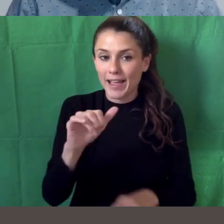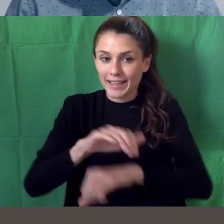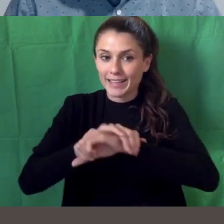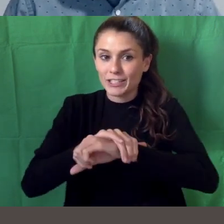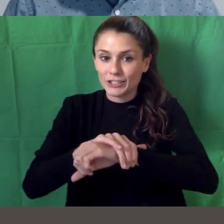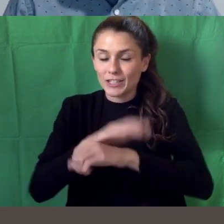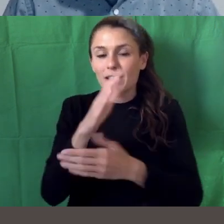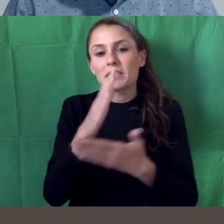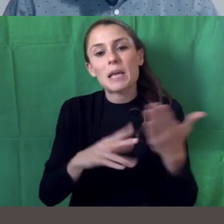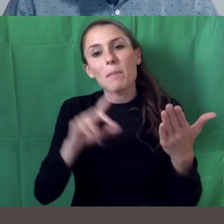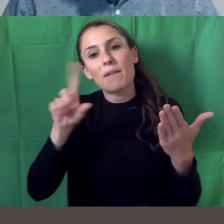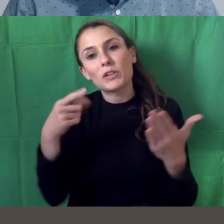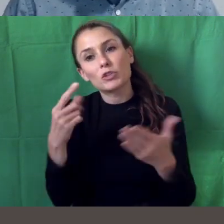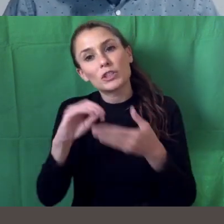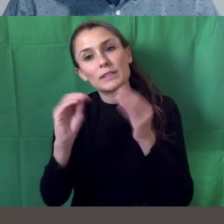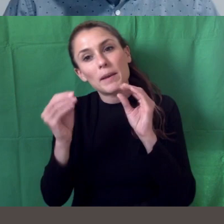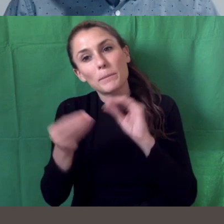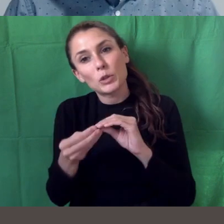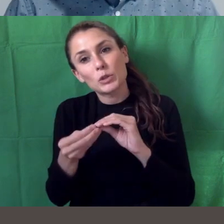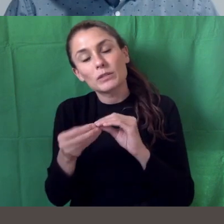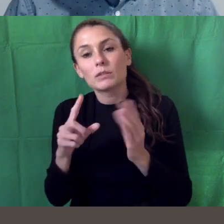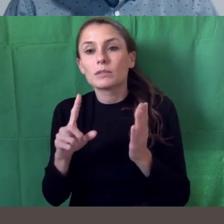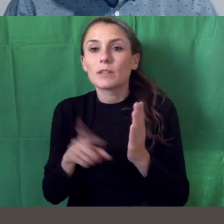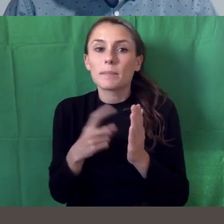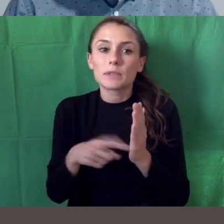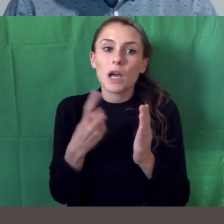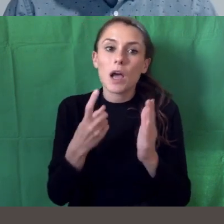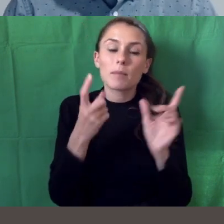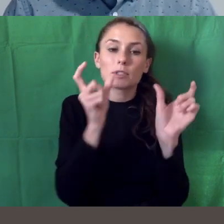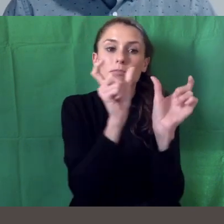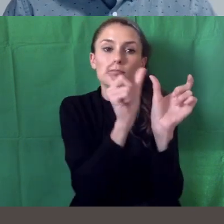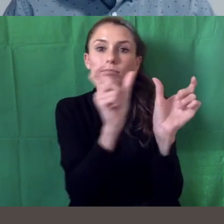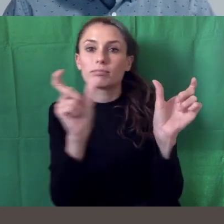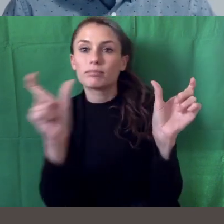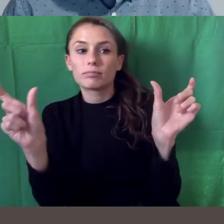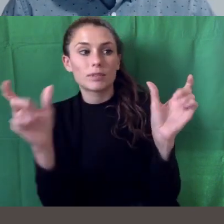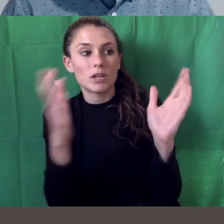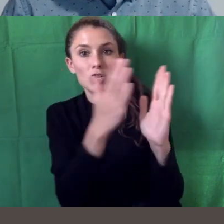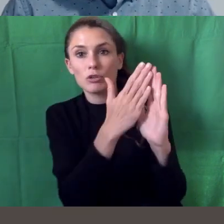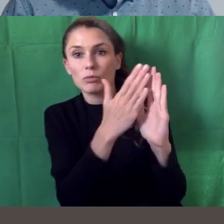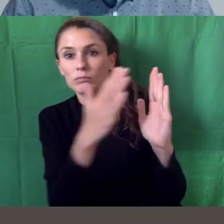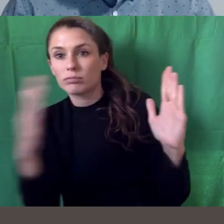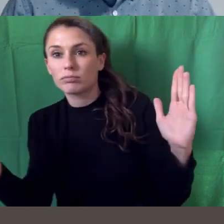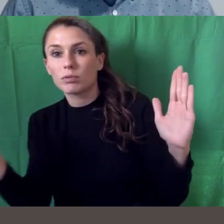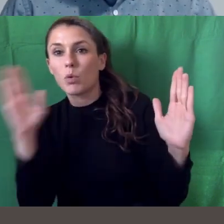Some of them are just numbers. Sometimes whole strings will contain